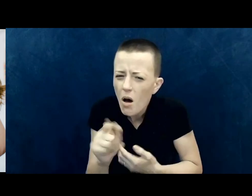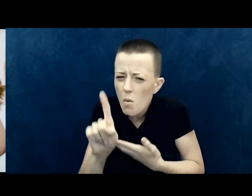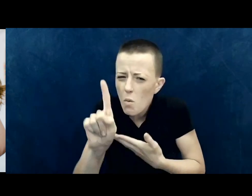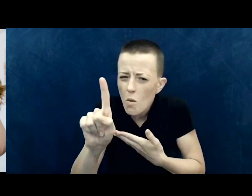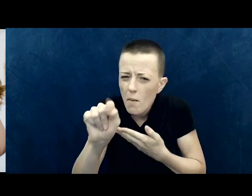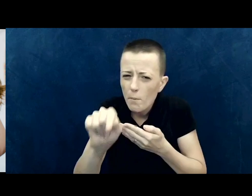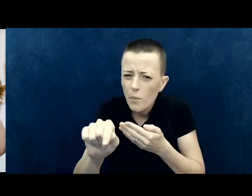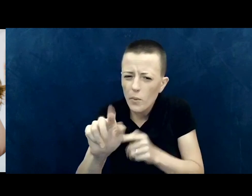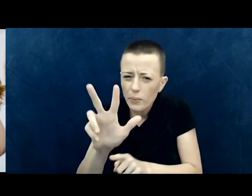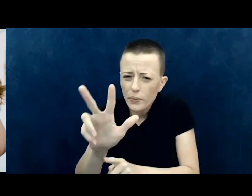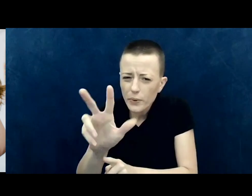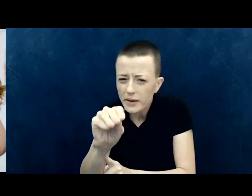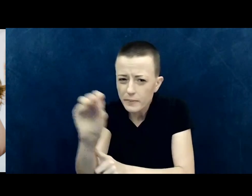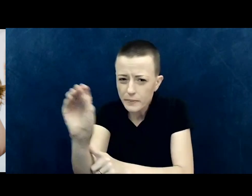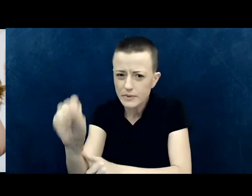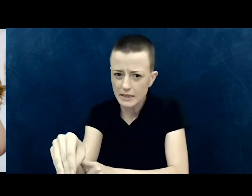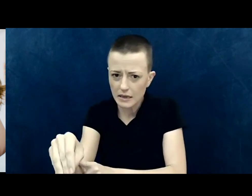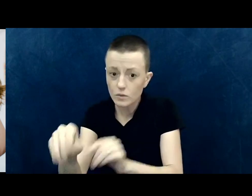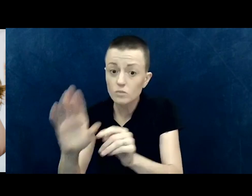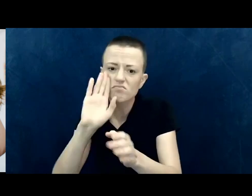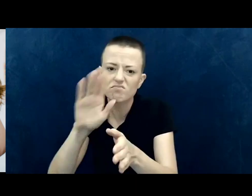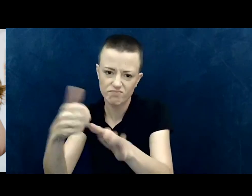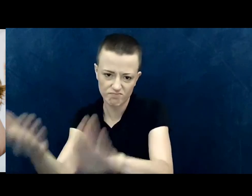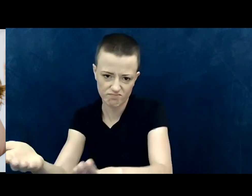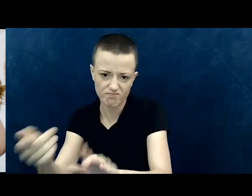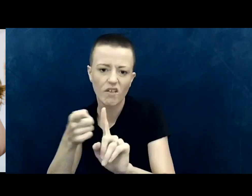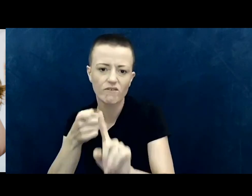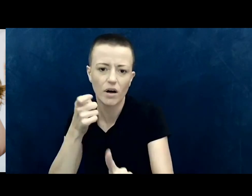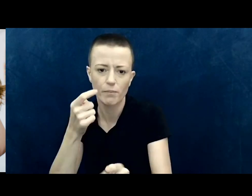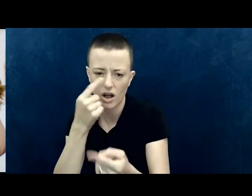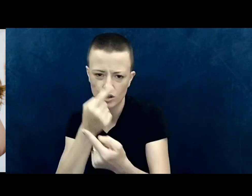That number may be even higher for unvaccinated adults with the new Delta variant.